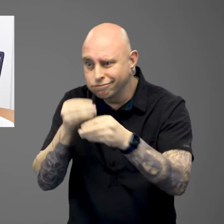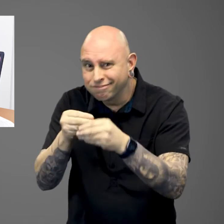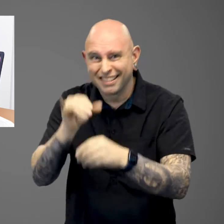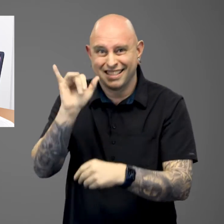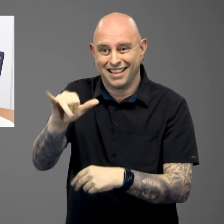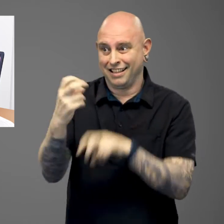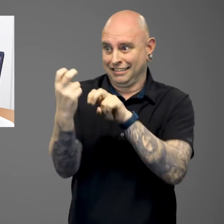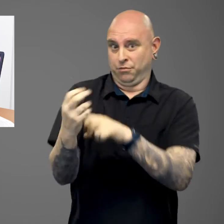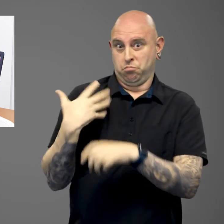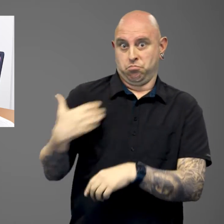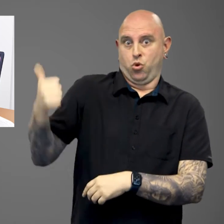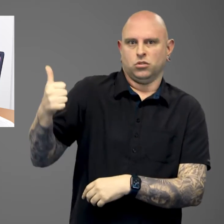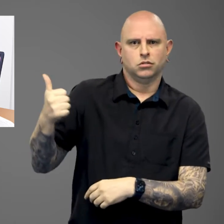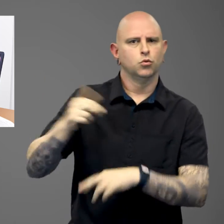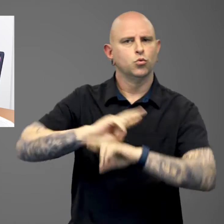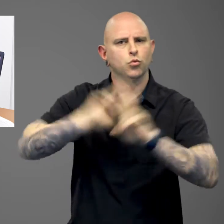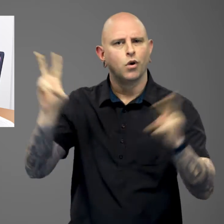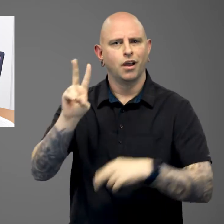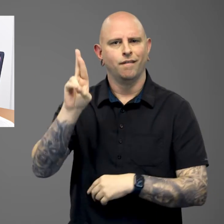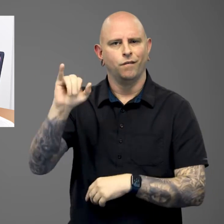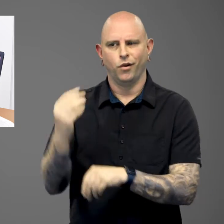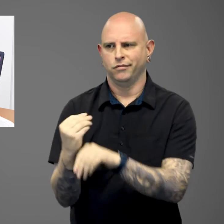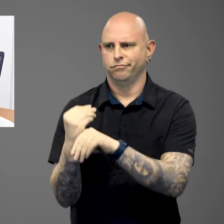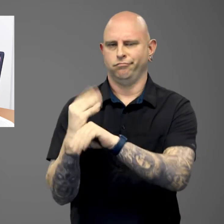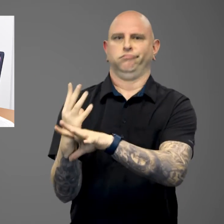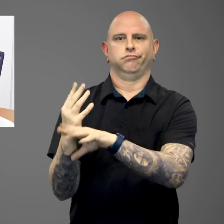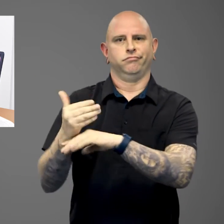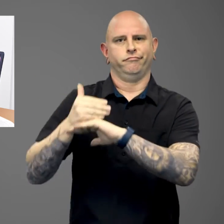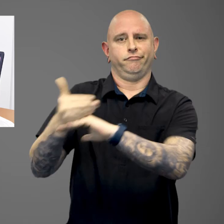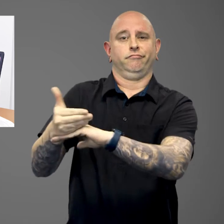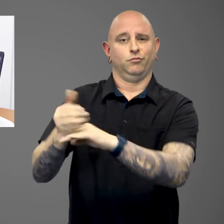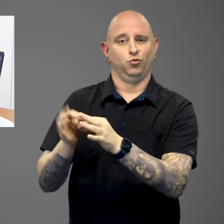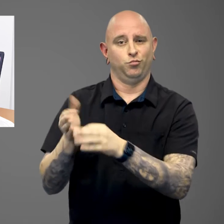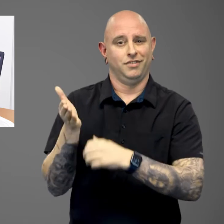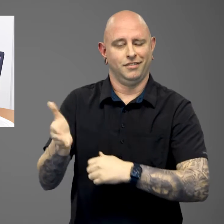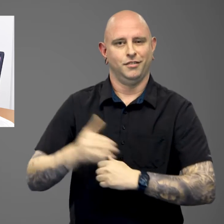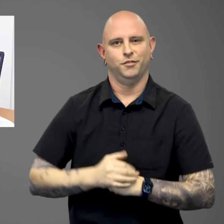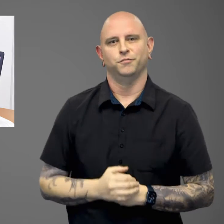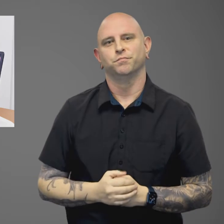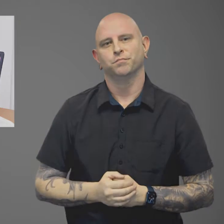as well as, we're going to use the same thing for my next performance review.